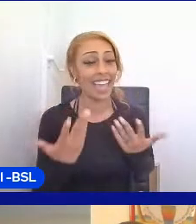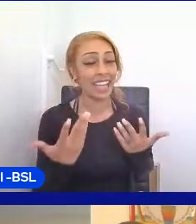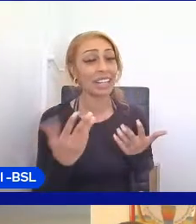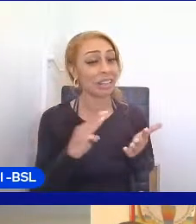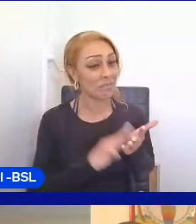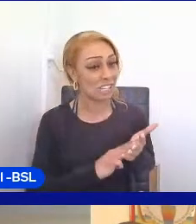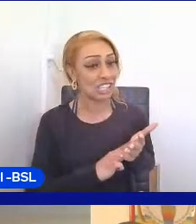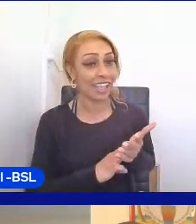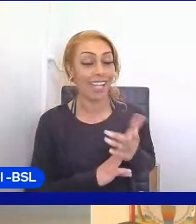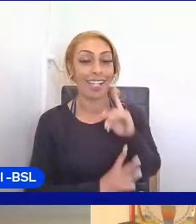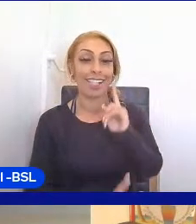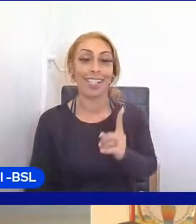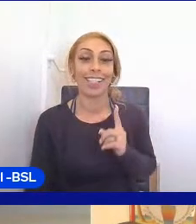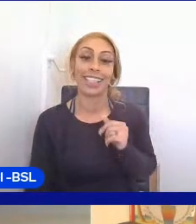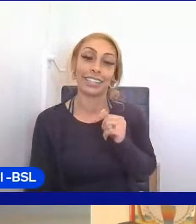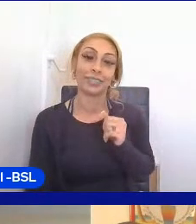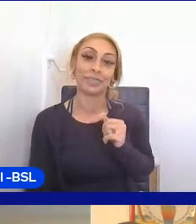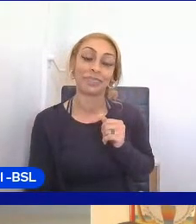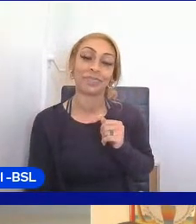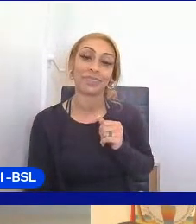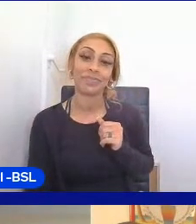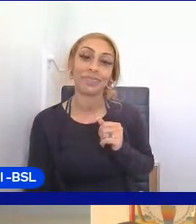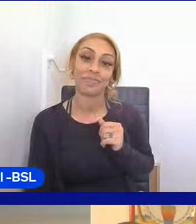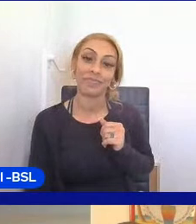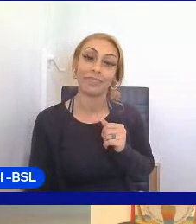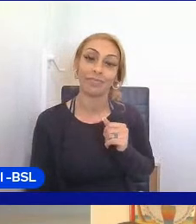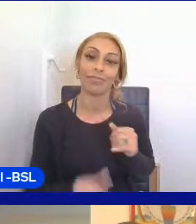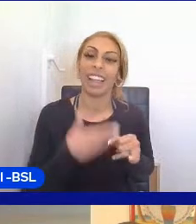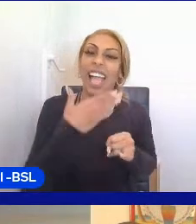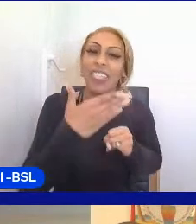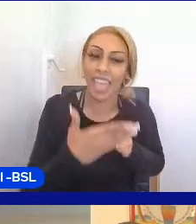Thanks so much Michelle, in the end you have a demo that allows